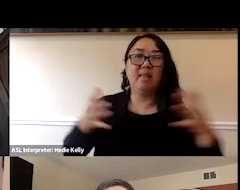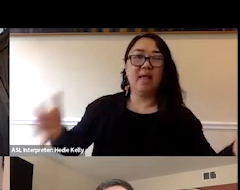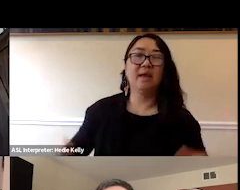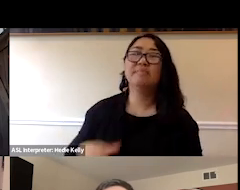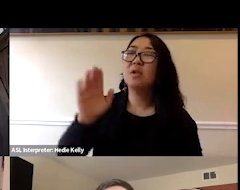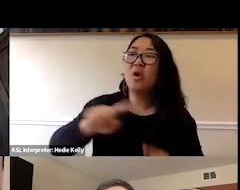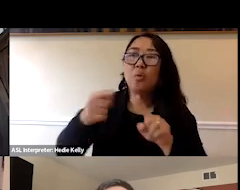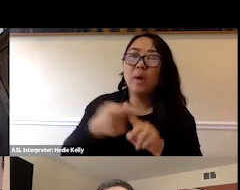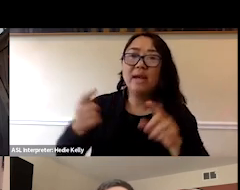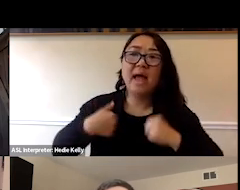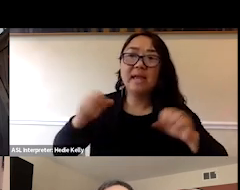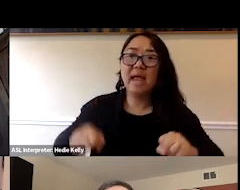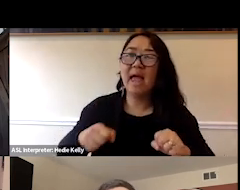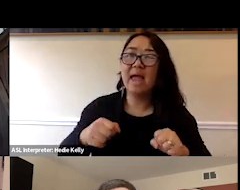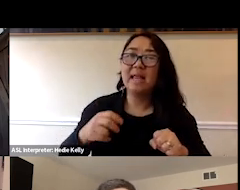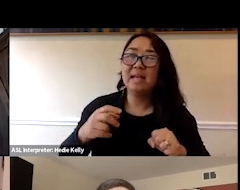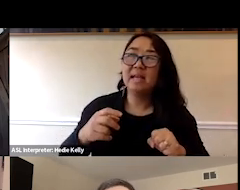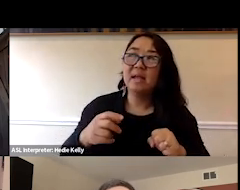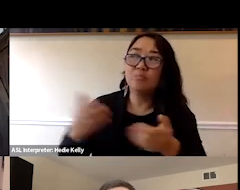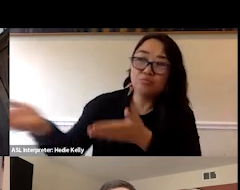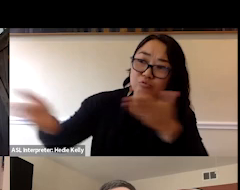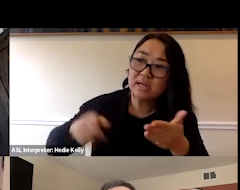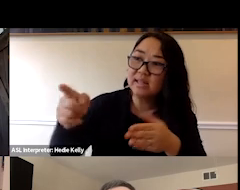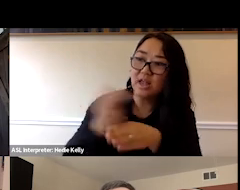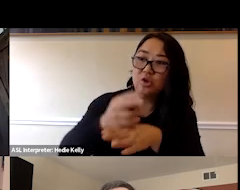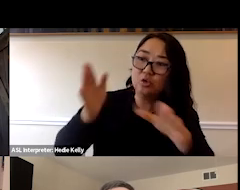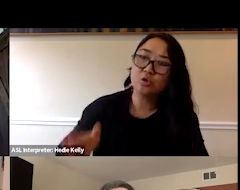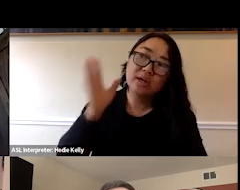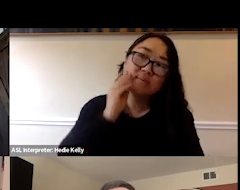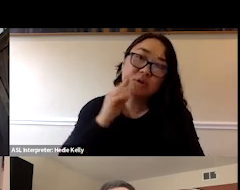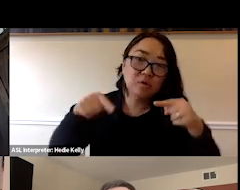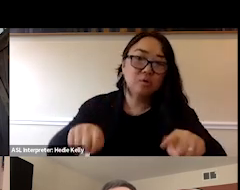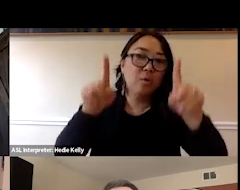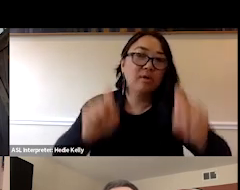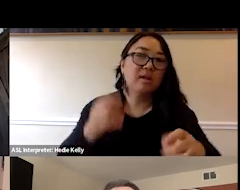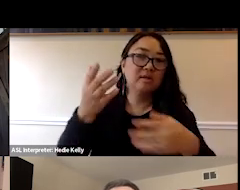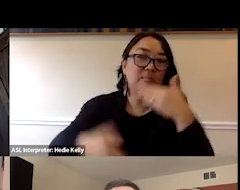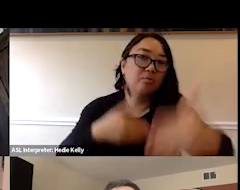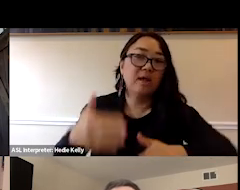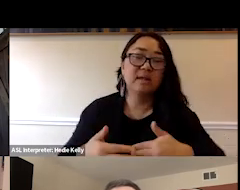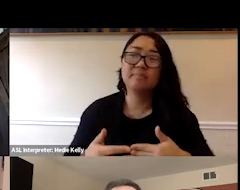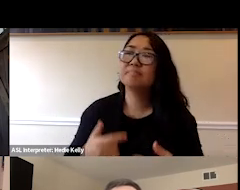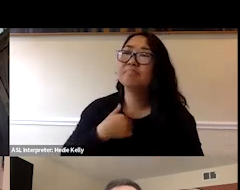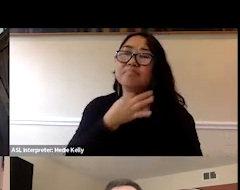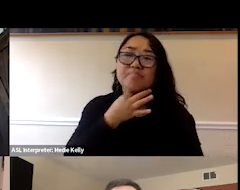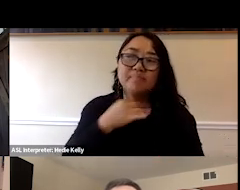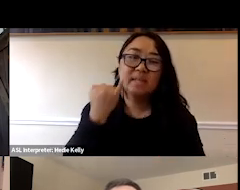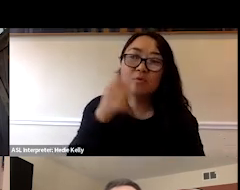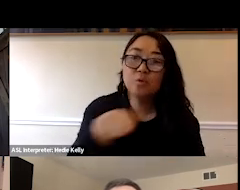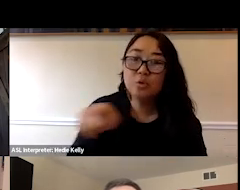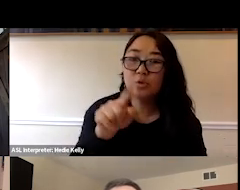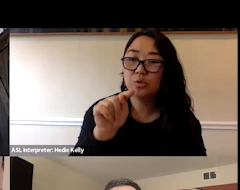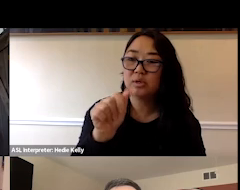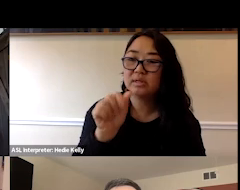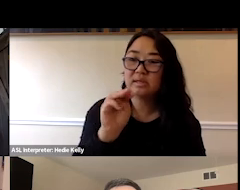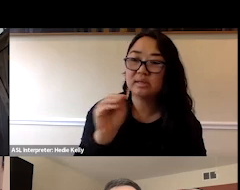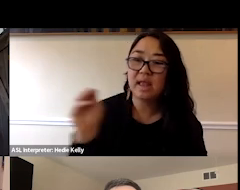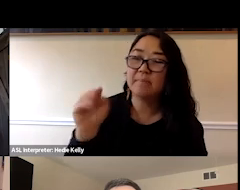experience in the testing process and whether you at Tam and would advise to